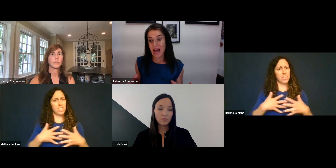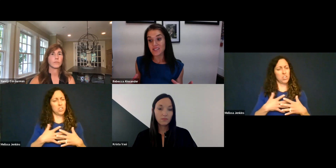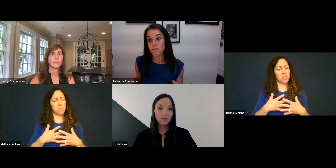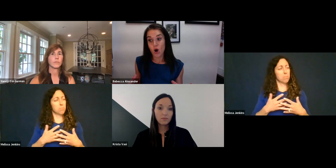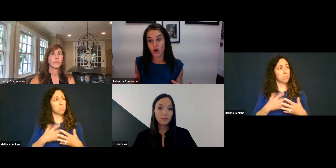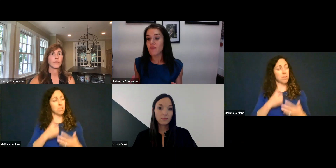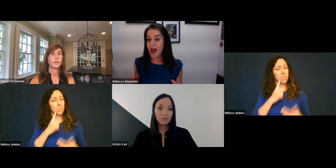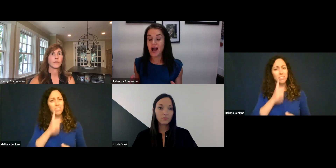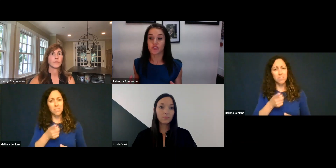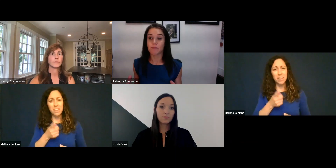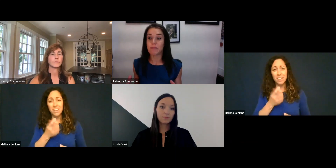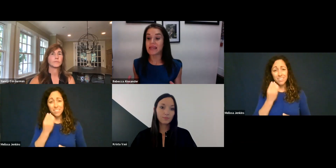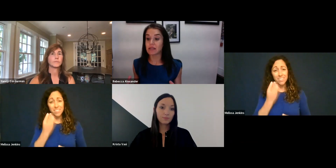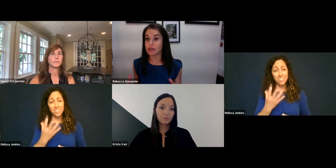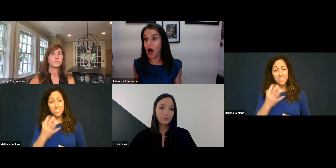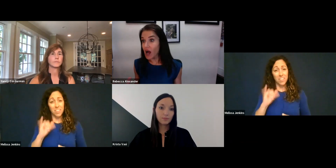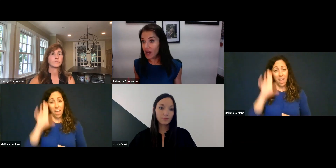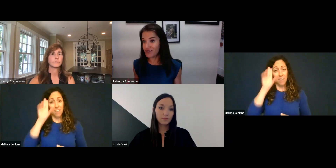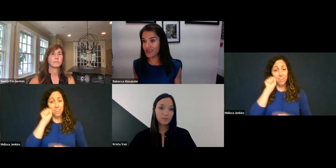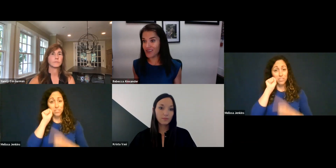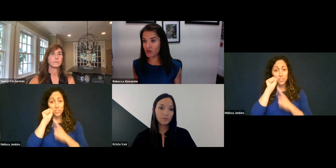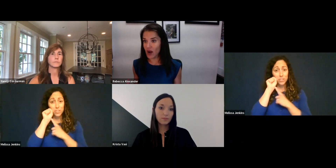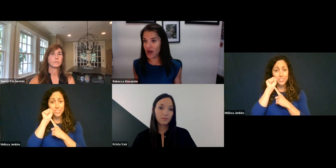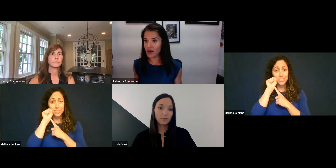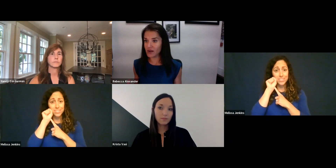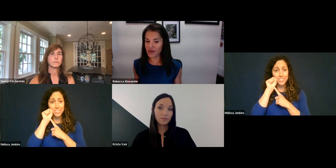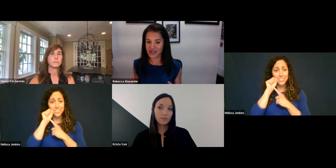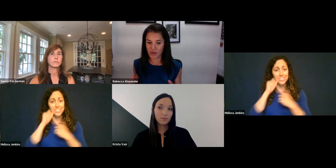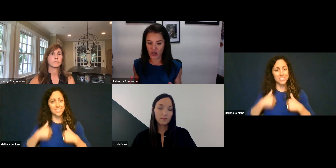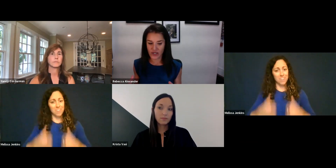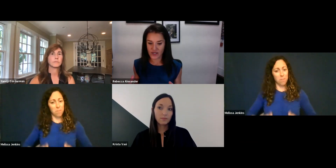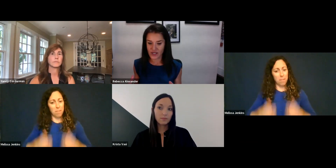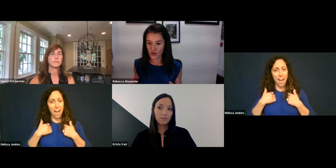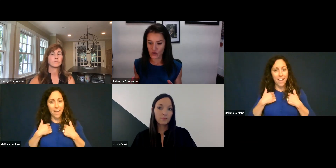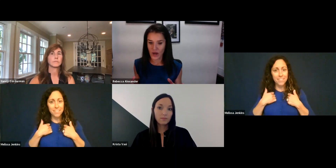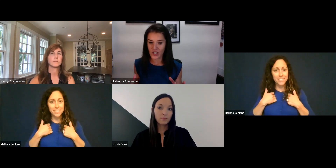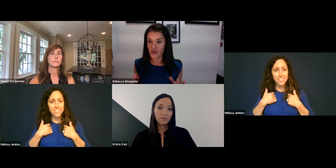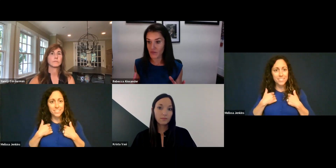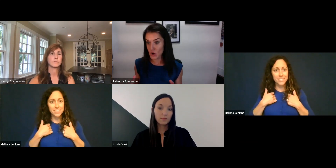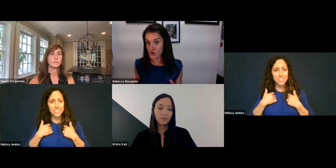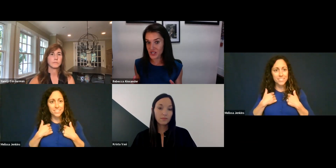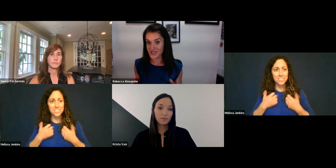That's a part of actually being alive. Right? Of experiencing the range of emotions